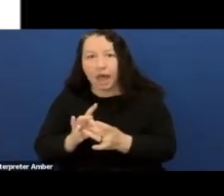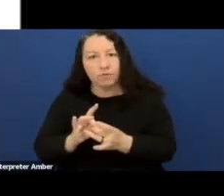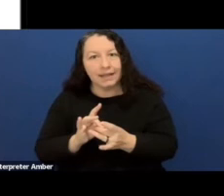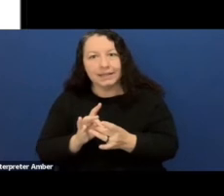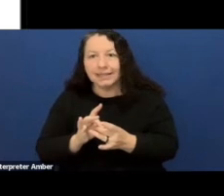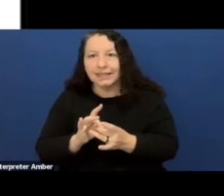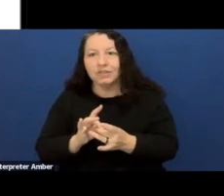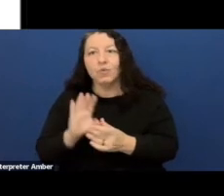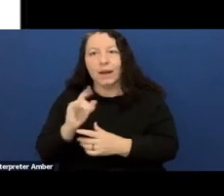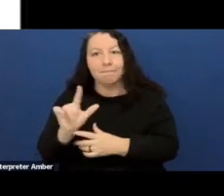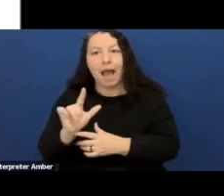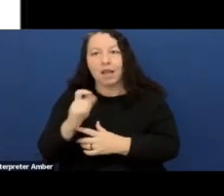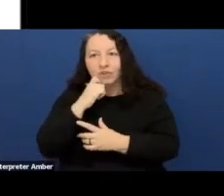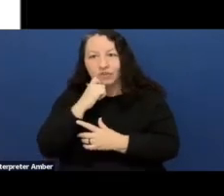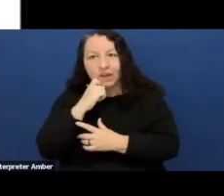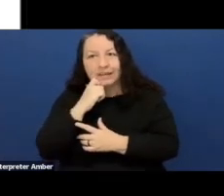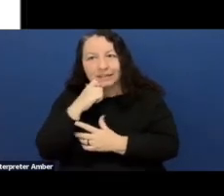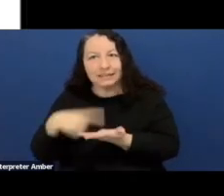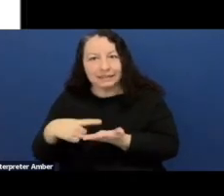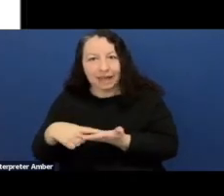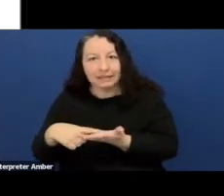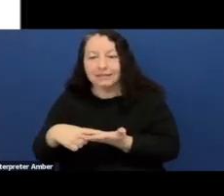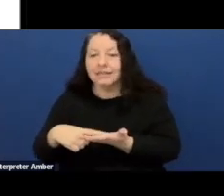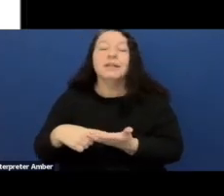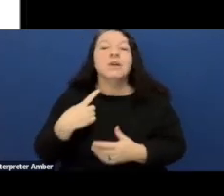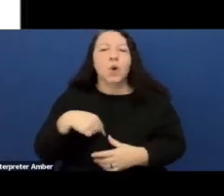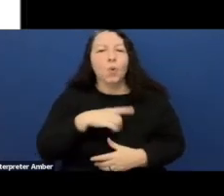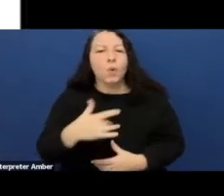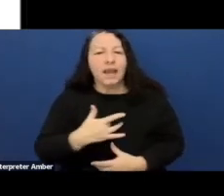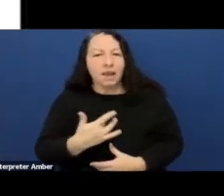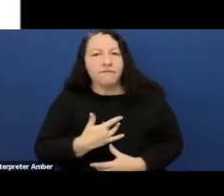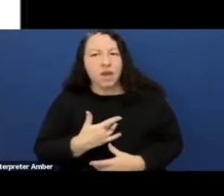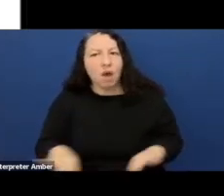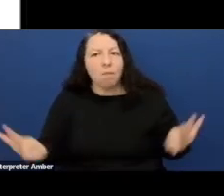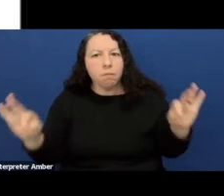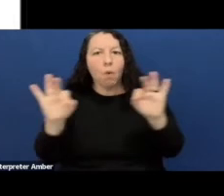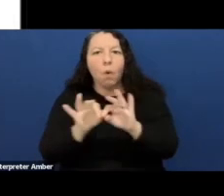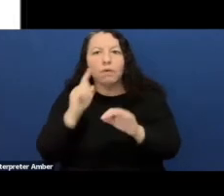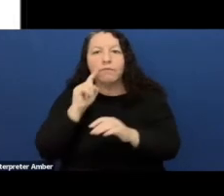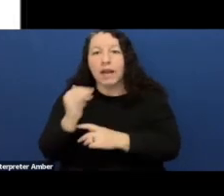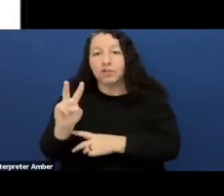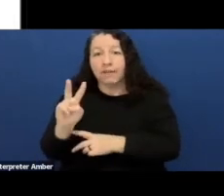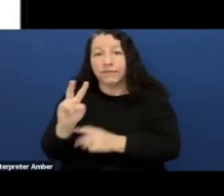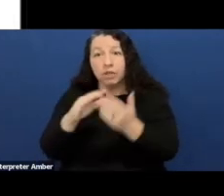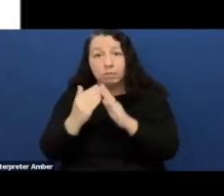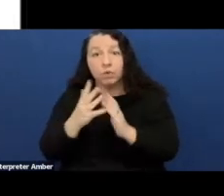results from this study, which will tie directly into what Michael has talked about, and also